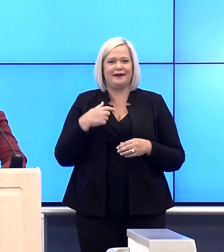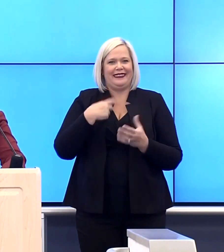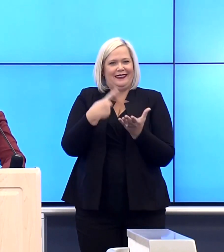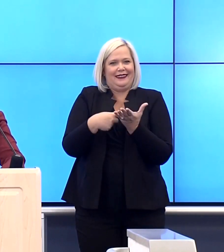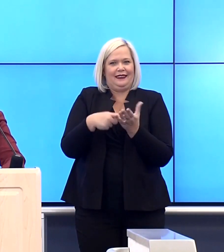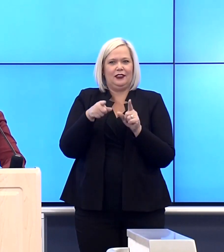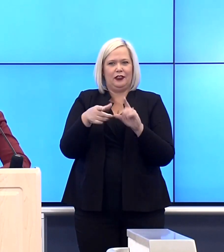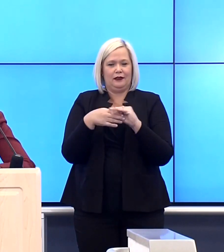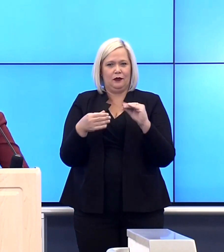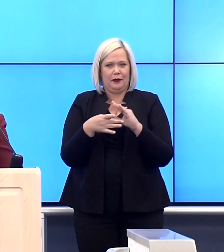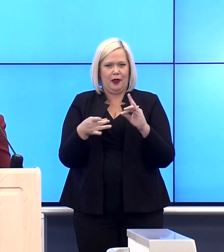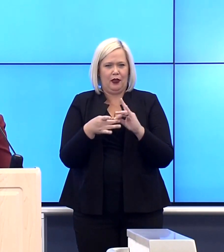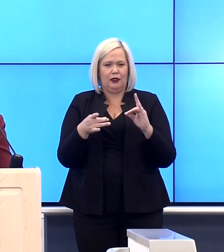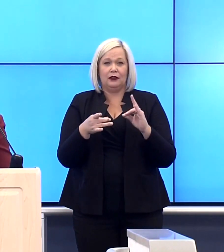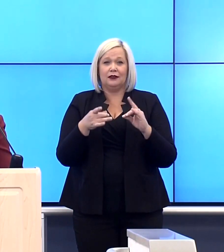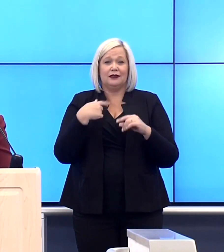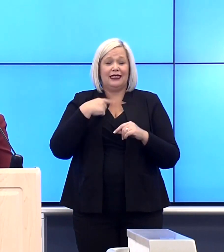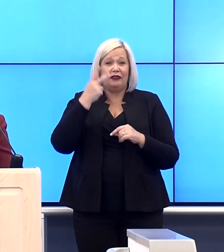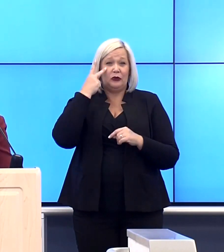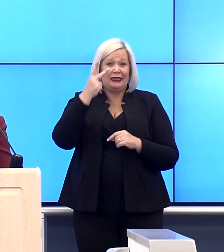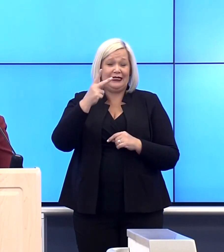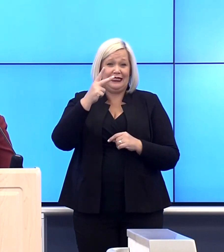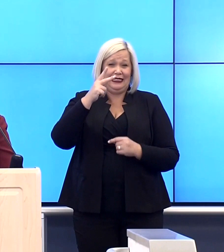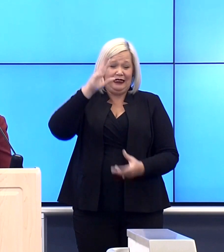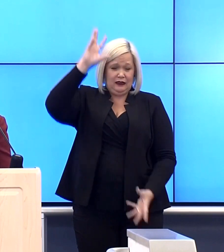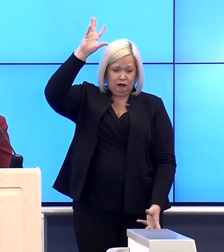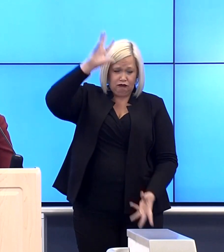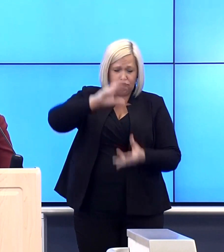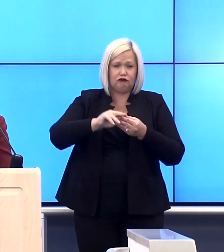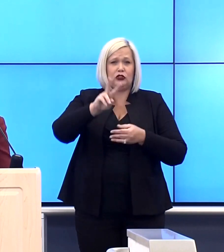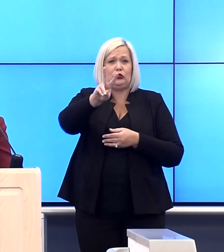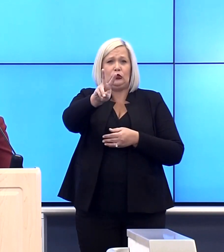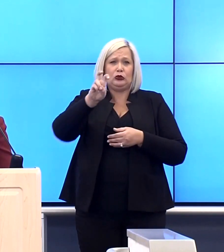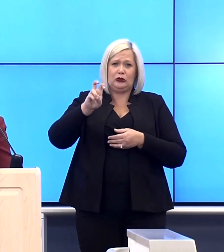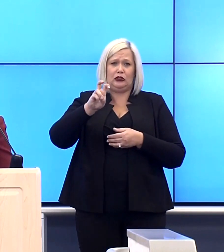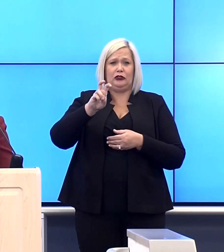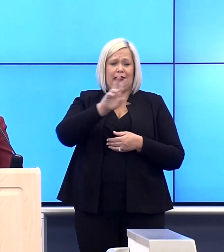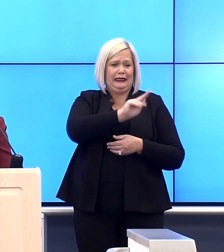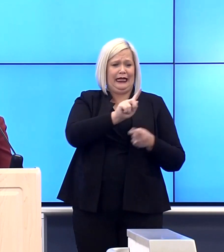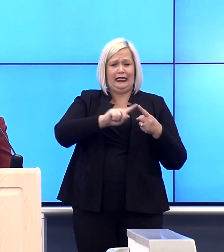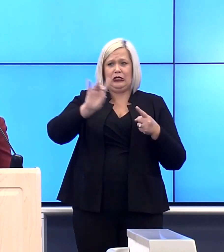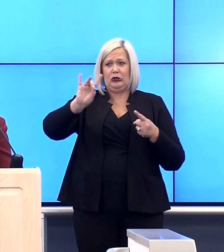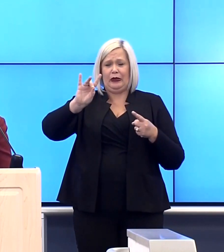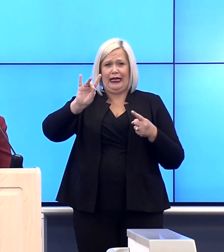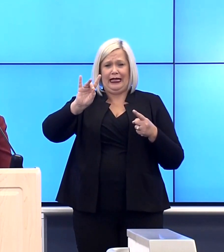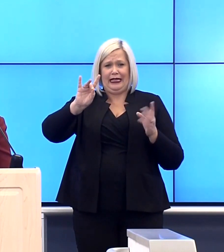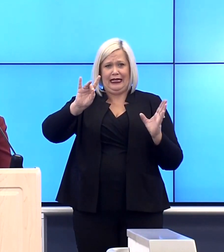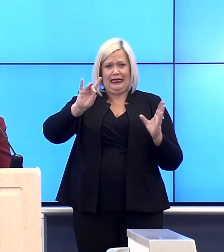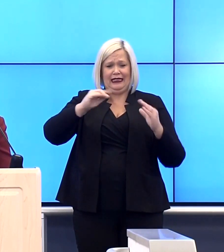YES. THAT’S RIGHT. THAT’S RIGHT. AS WE -- AS I DISCUSSED IN MY AS WE -- AS I DISCUSSED IN MY REMARKS, IF YOU LOOK AT ALL 200